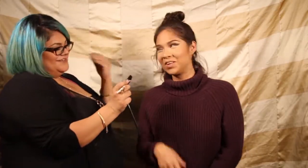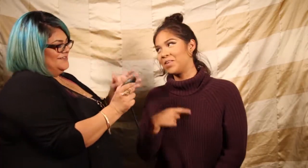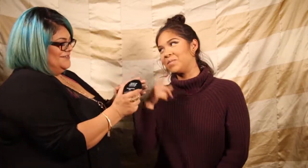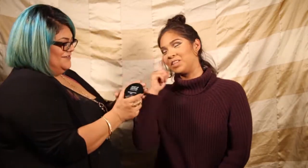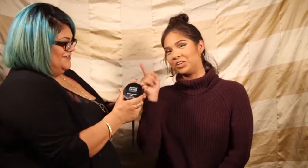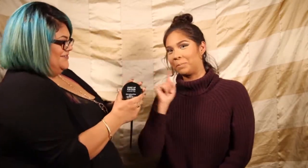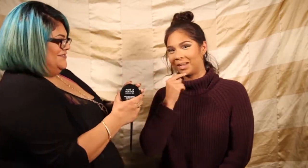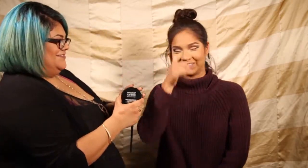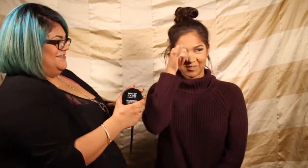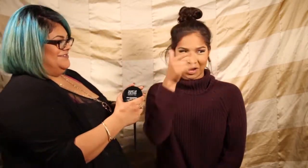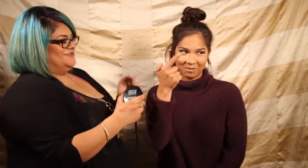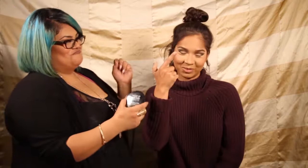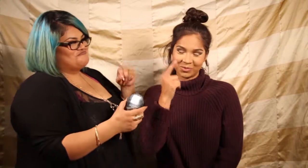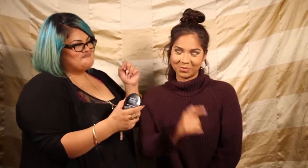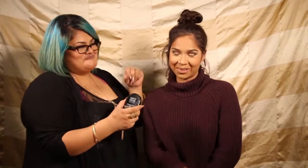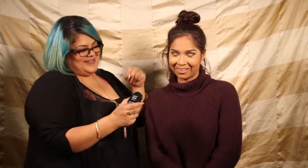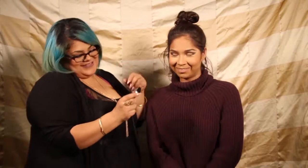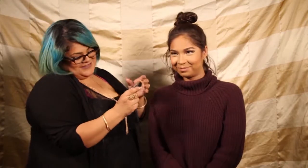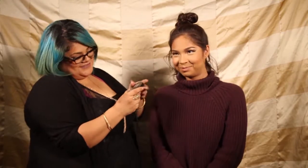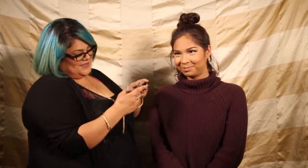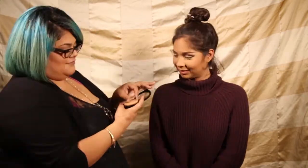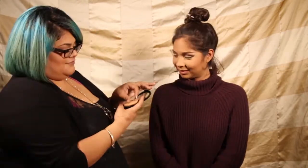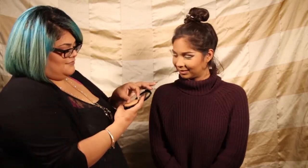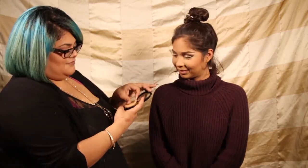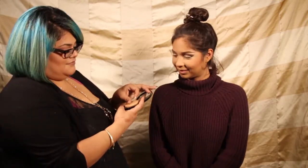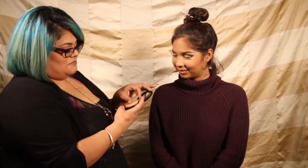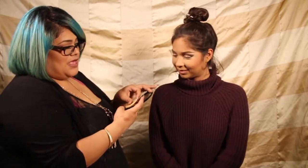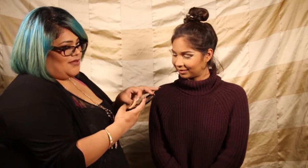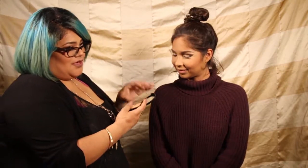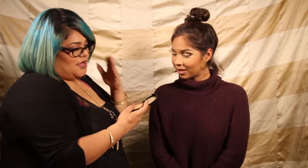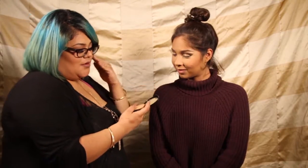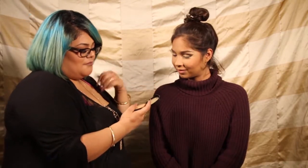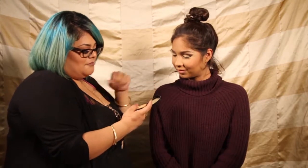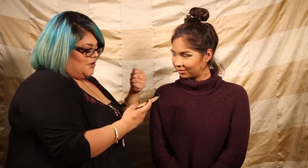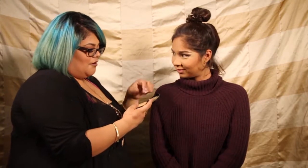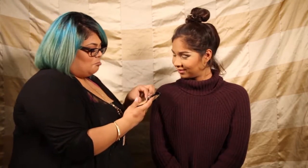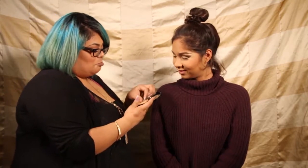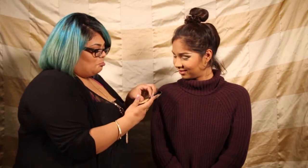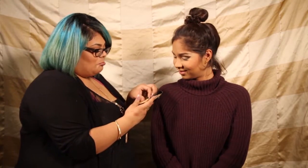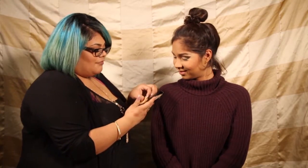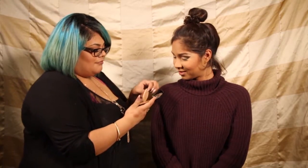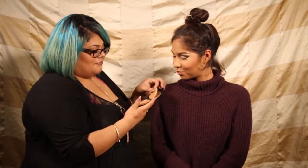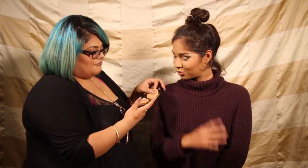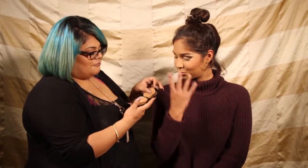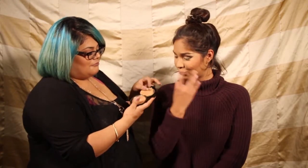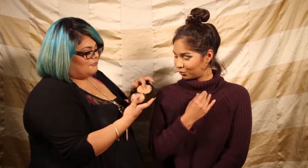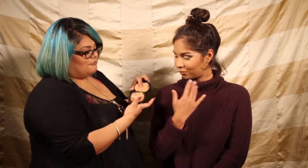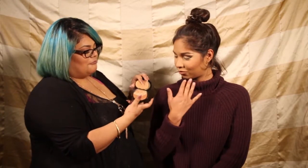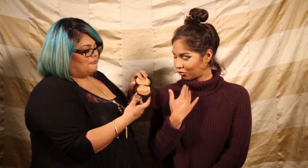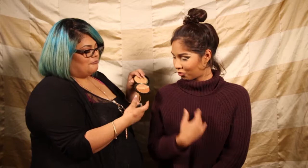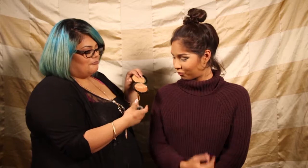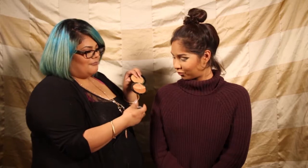i think you miss forver 21... i know this is broken.. pretty color..